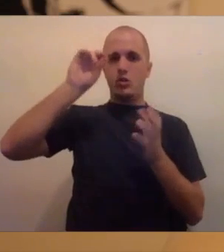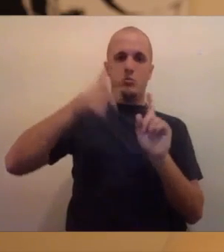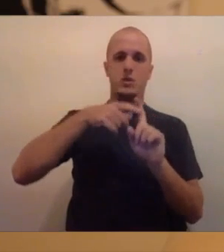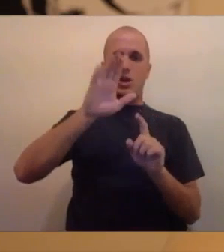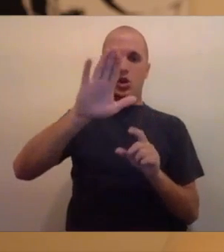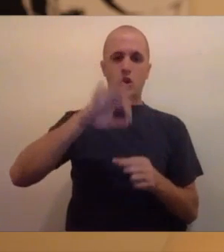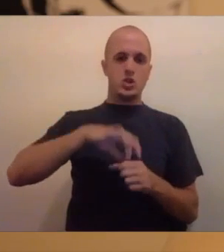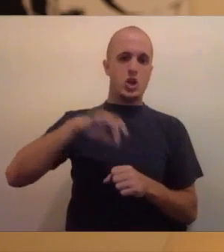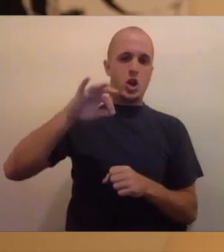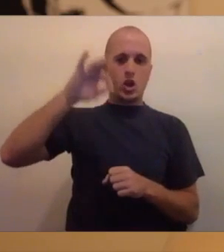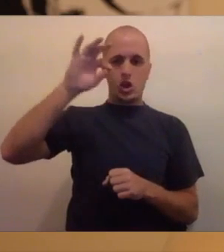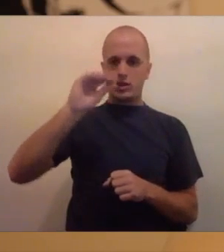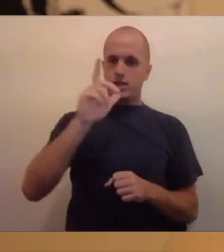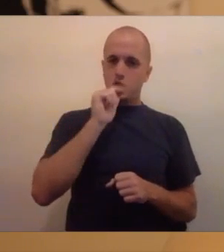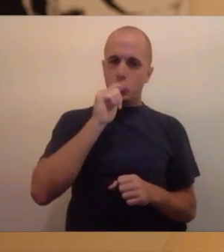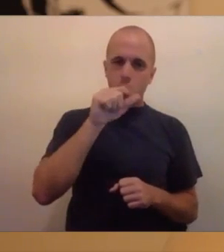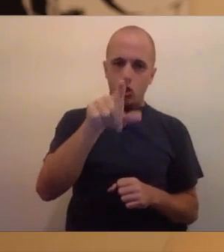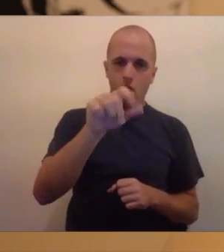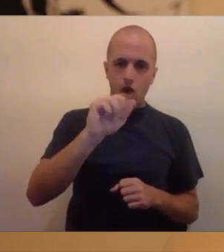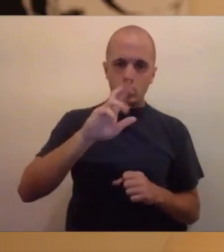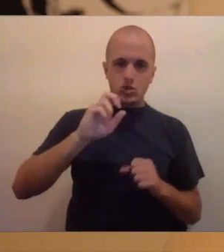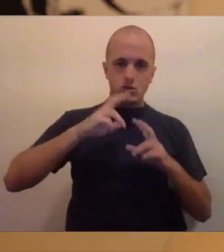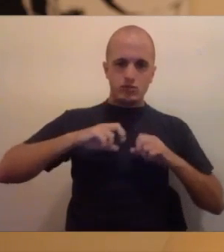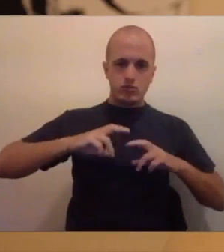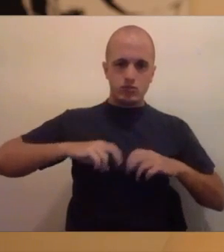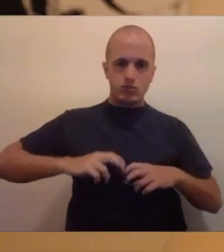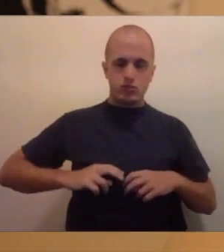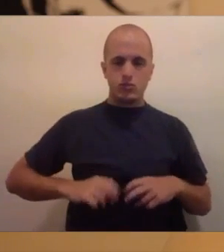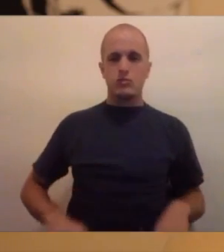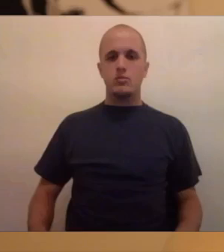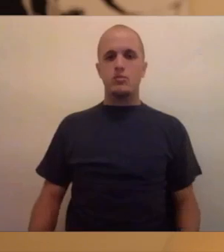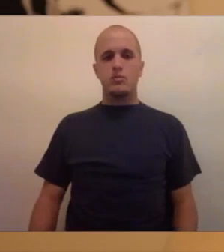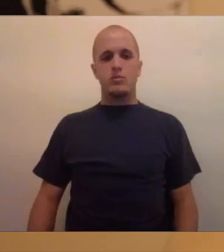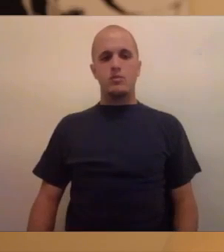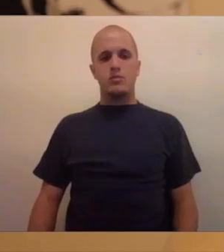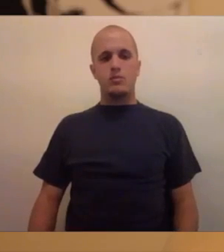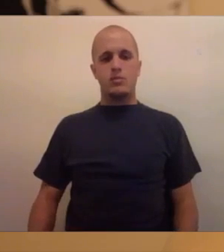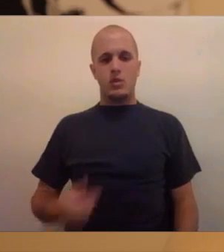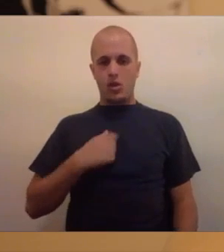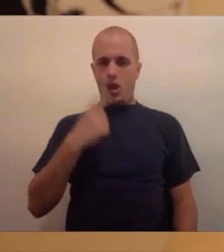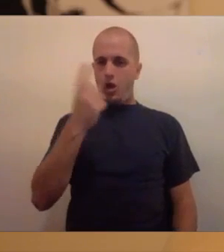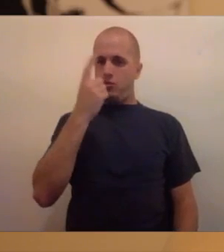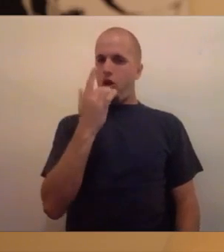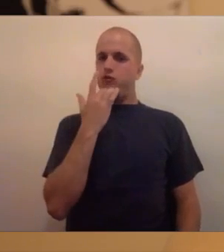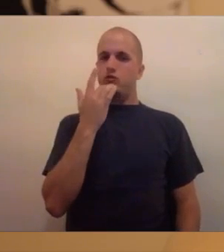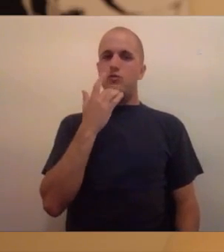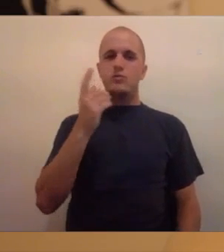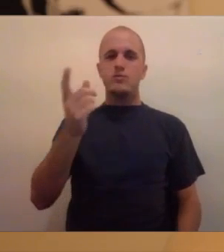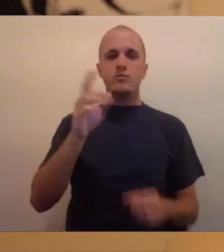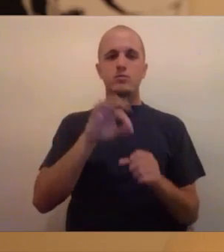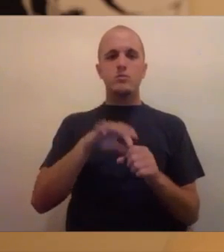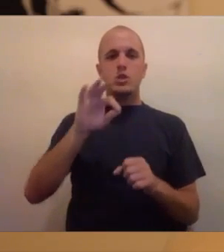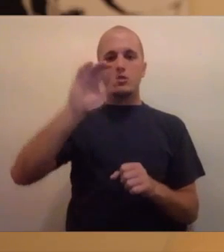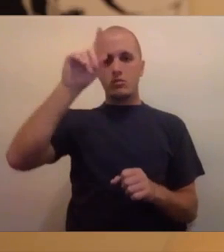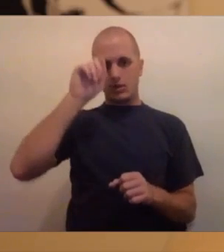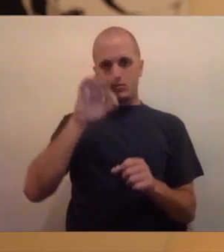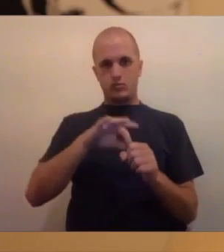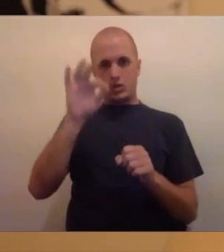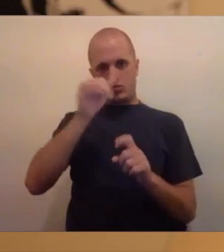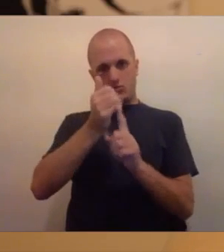and more. Realize your soul, who you really are. I always favor